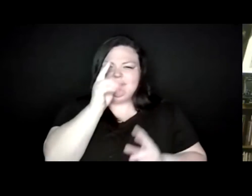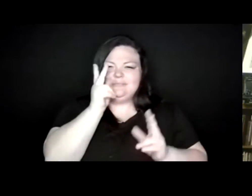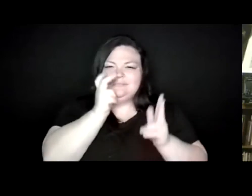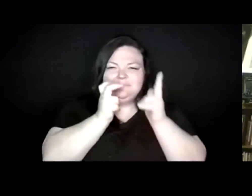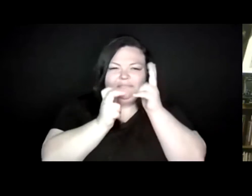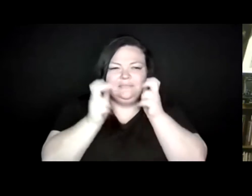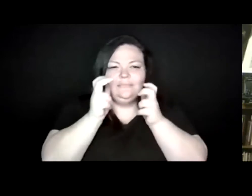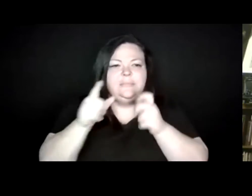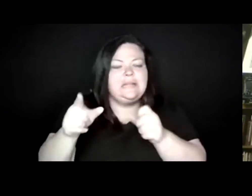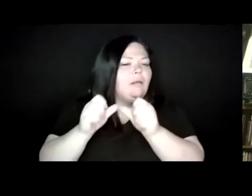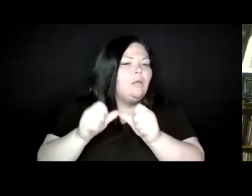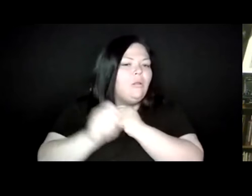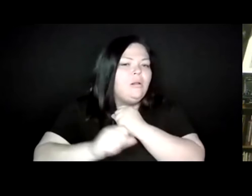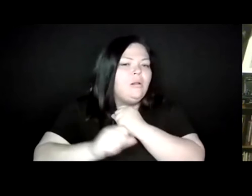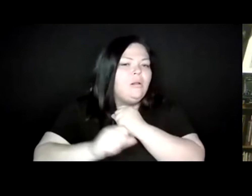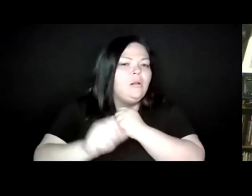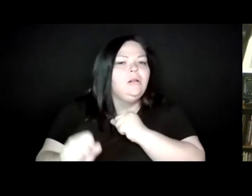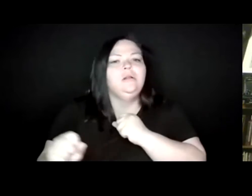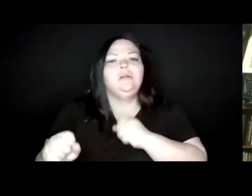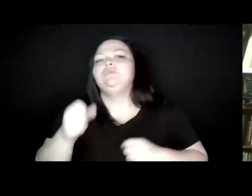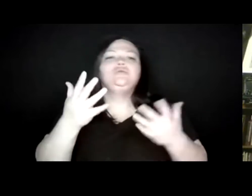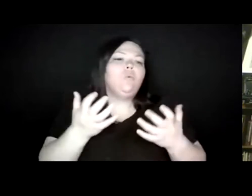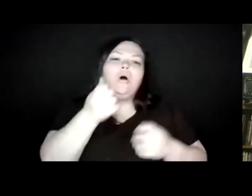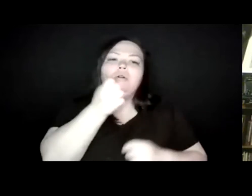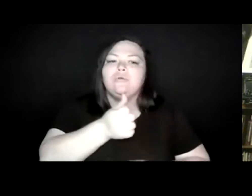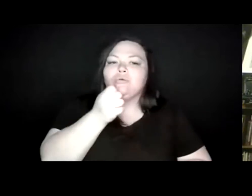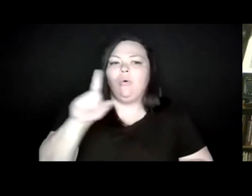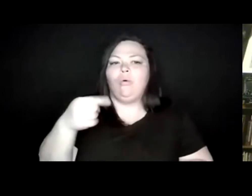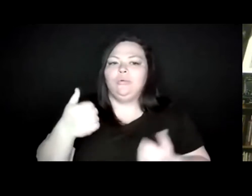He kept on. You just want a girl so you can haves her here./